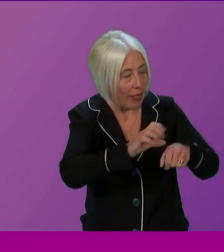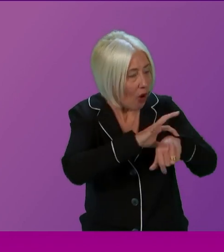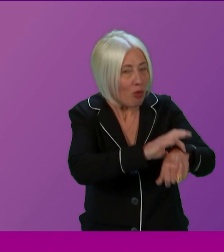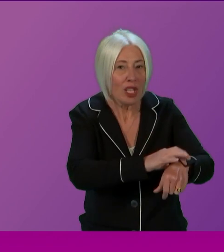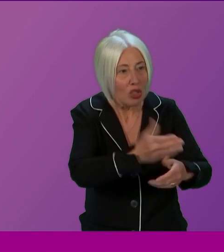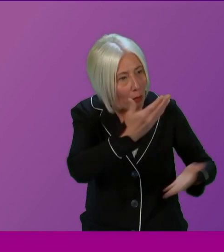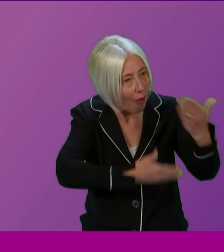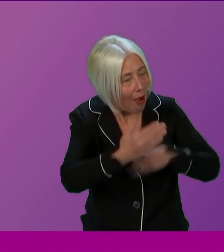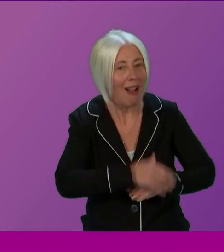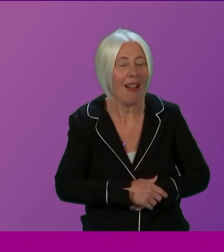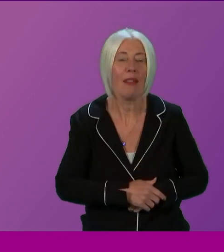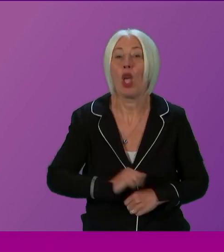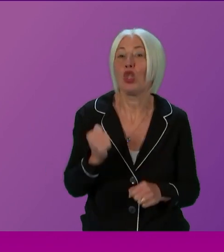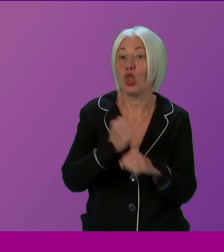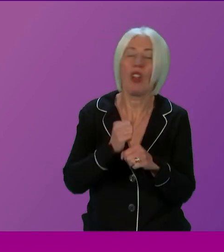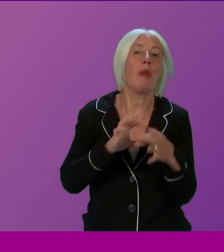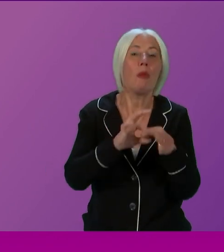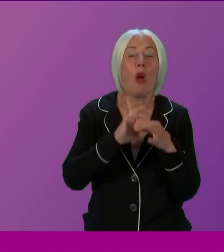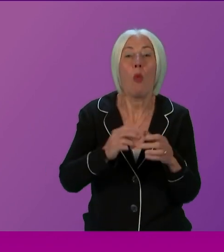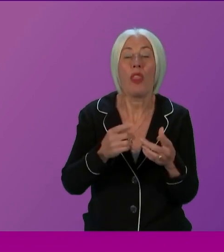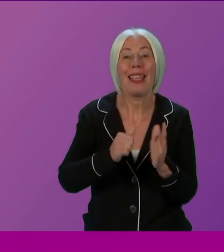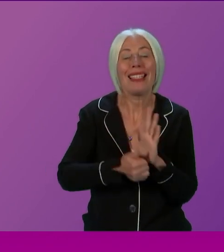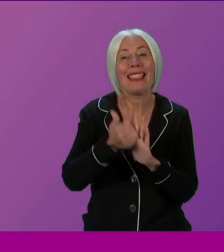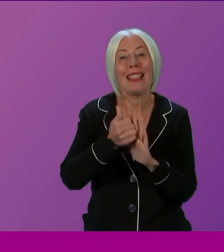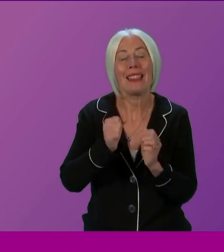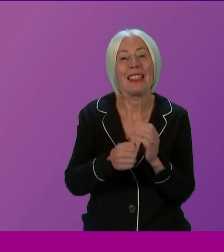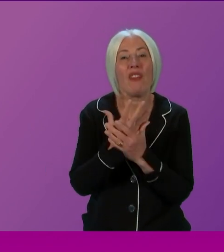The Scottish Government is working with Skills Development Scotland and the Scottish Funding